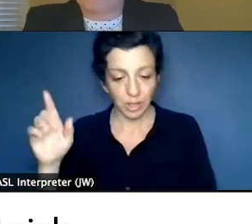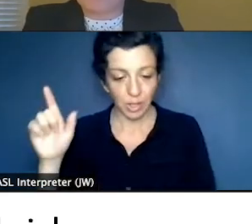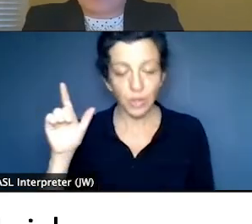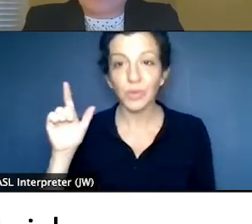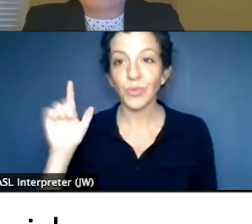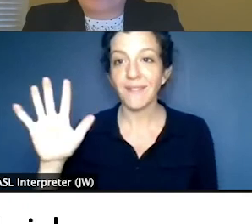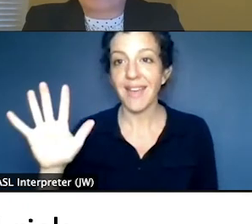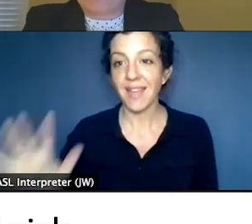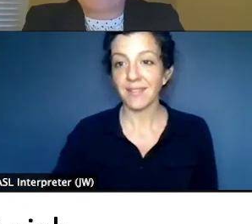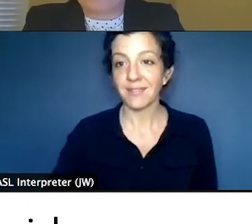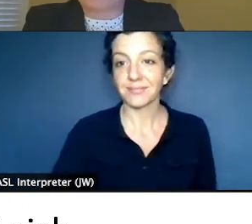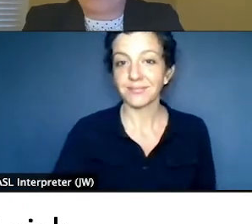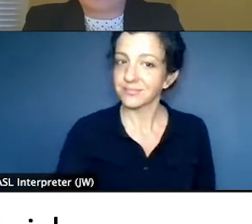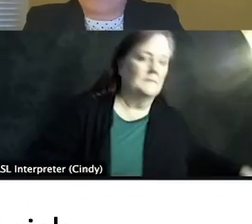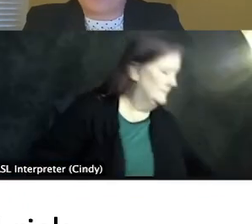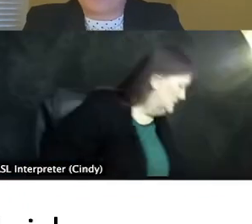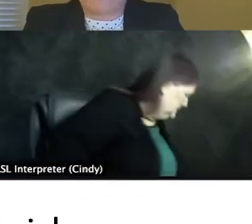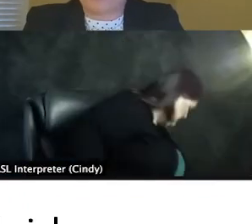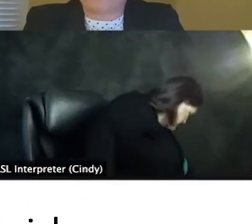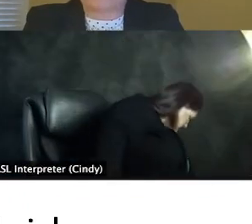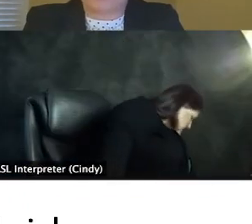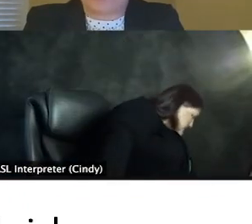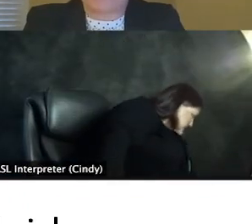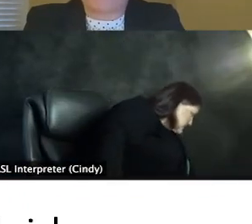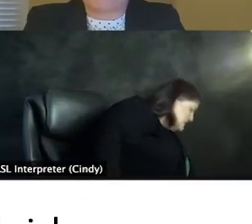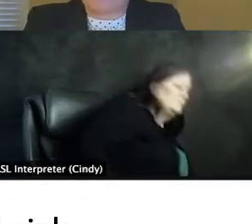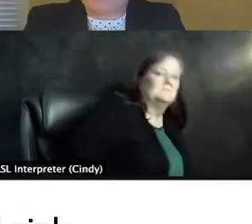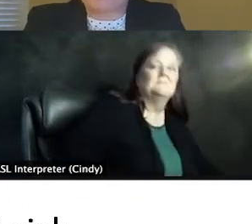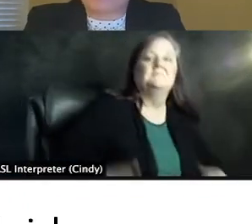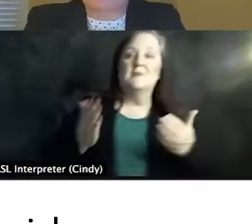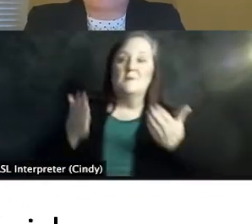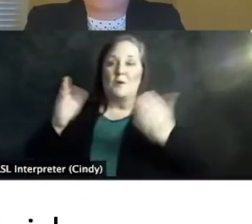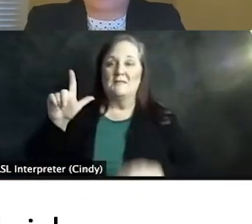At that first court hearing, individuals would generally be released unless the district